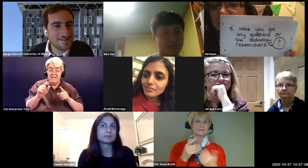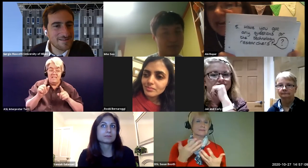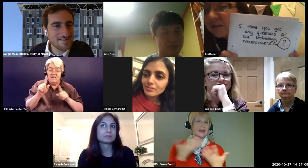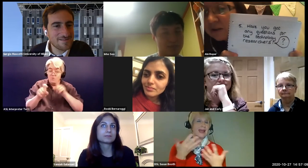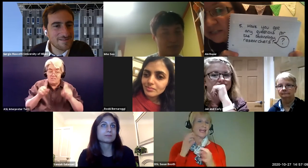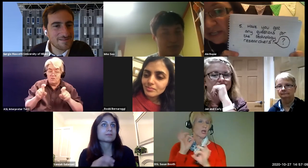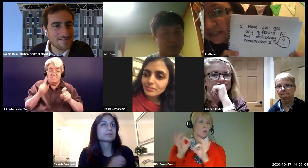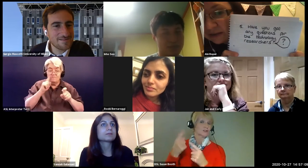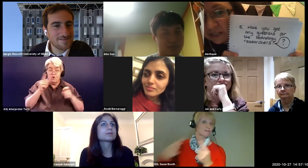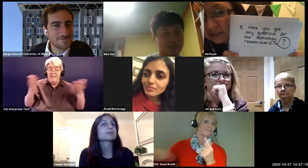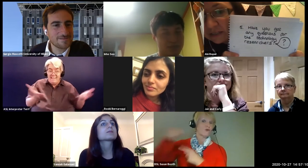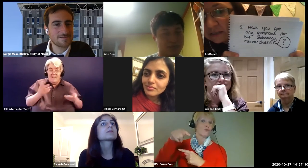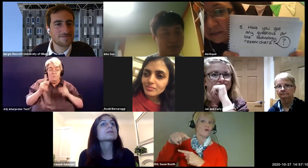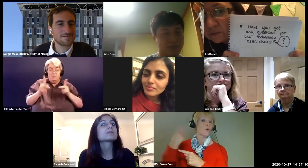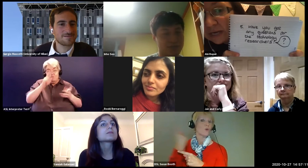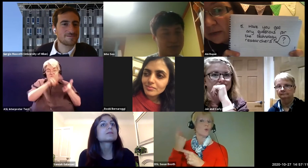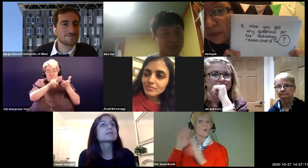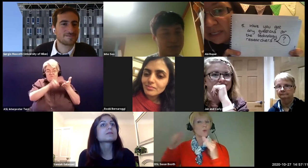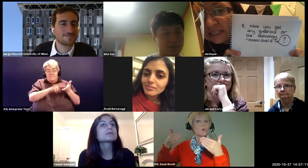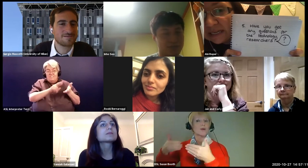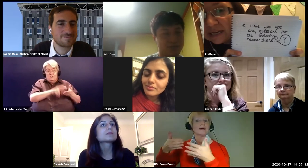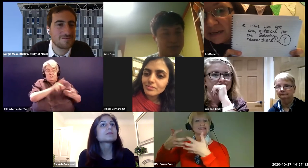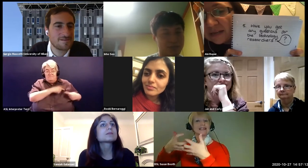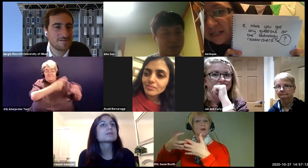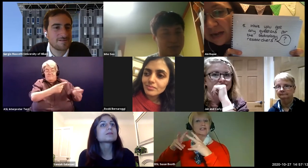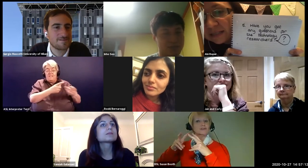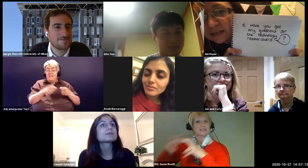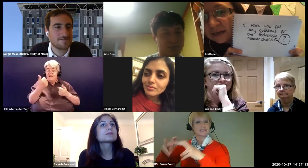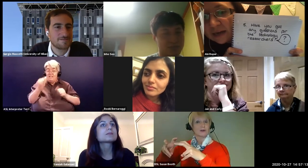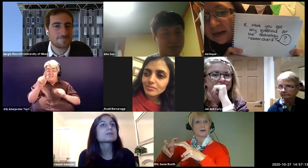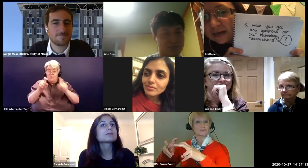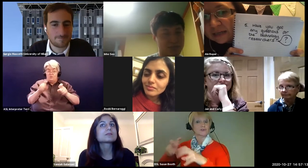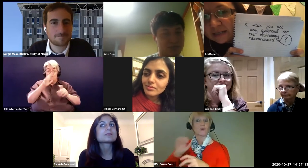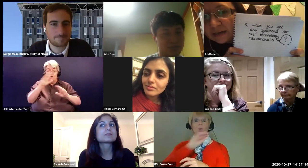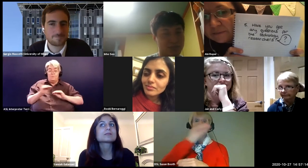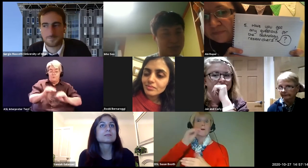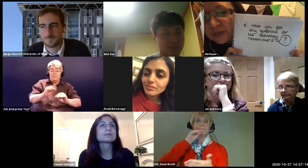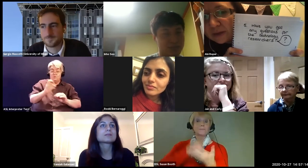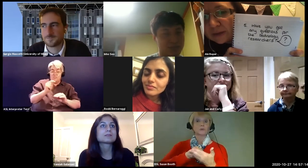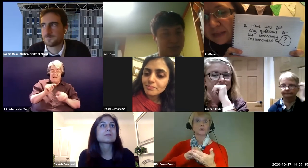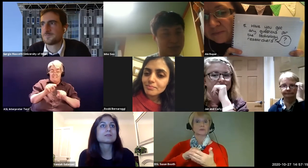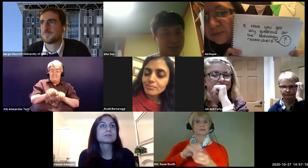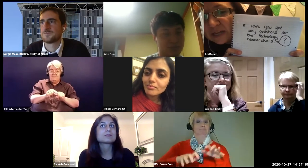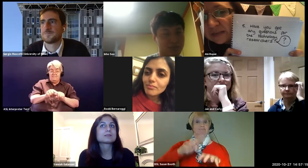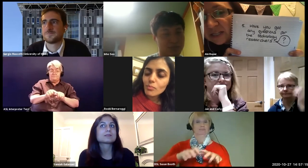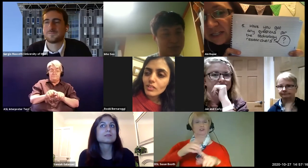technology researchers we're going to put these in the chat and get them get you some answers